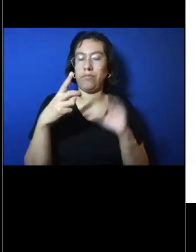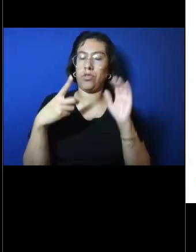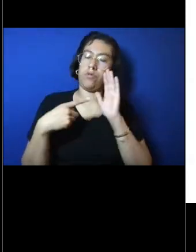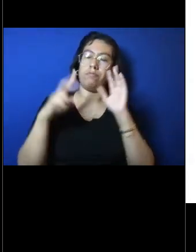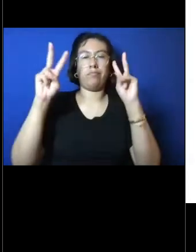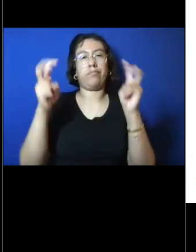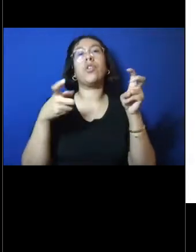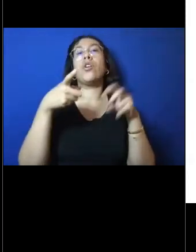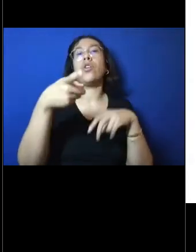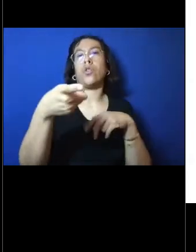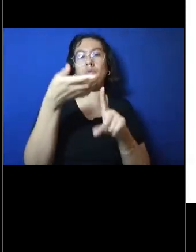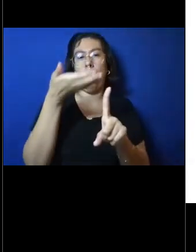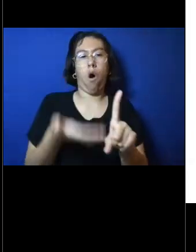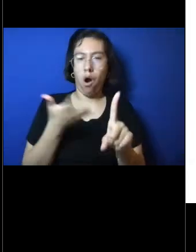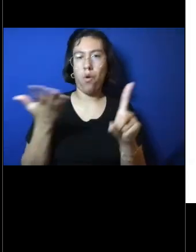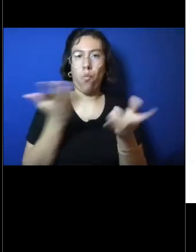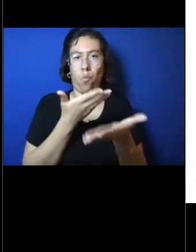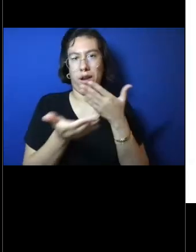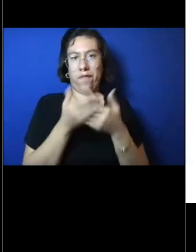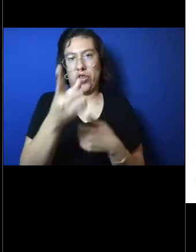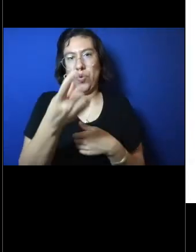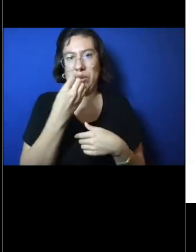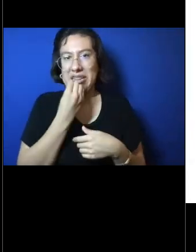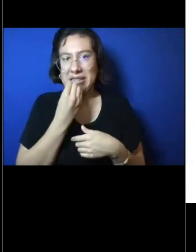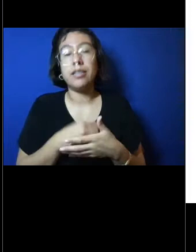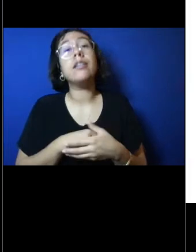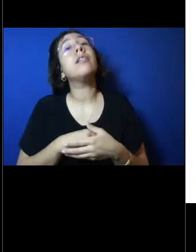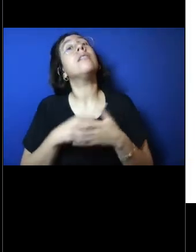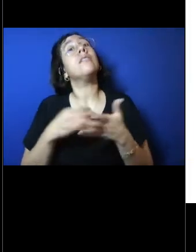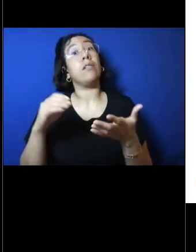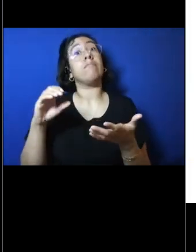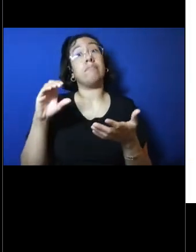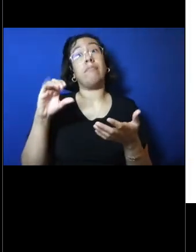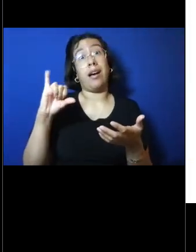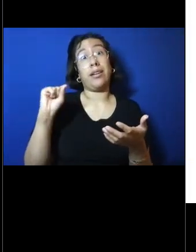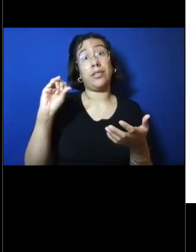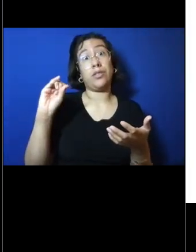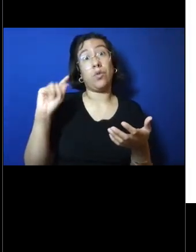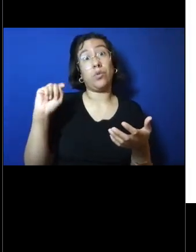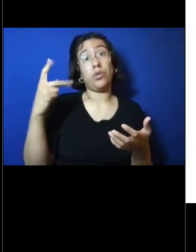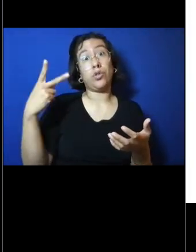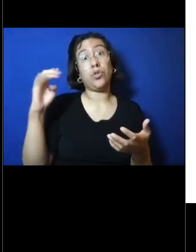So the chemicals we look for in the stable isotope study are the chemicals you would obtain from eating.